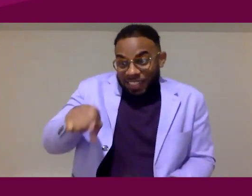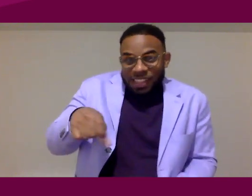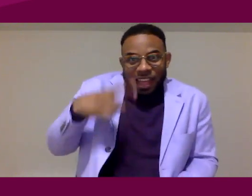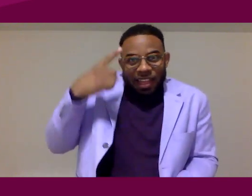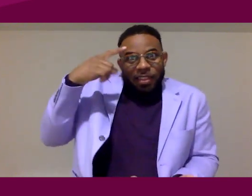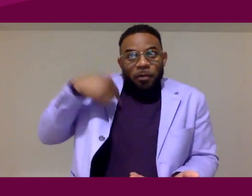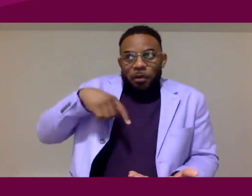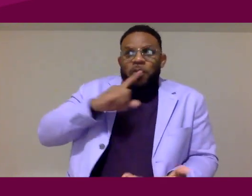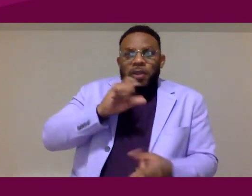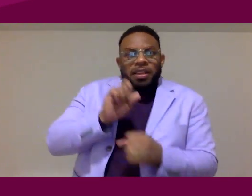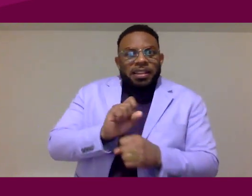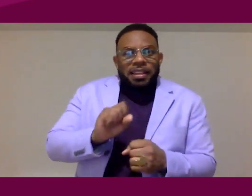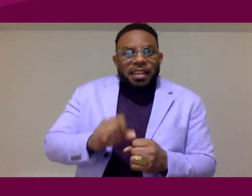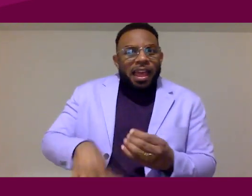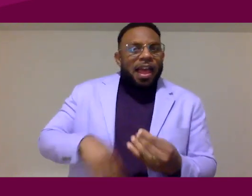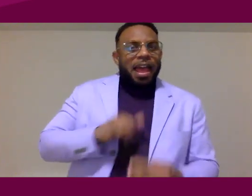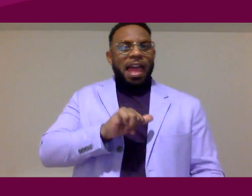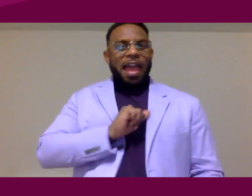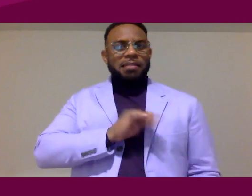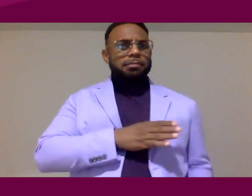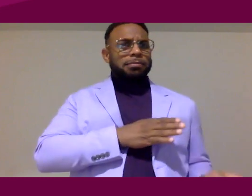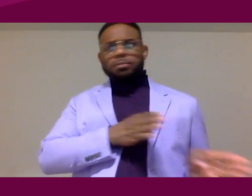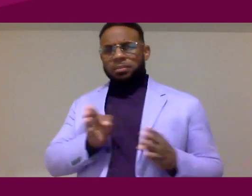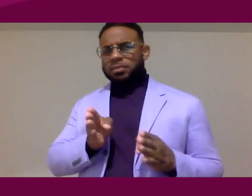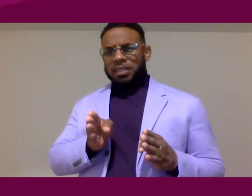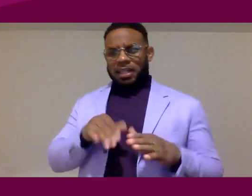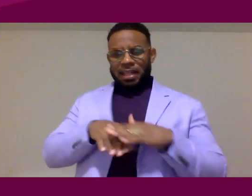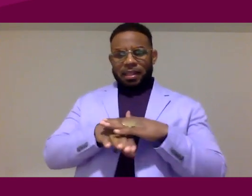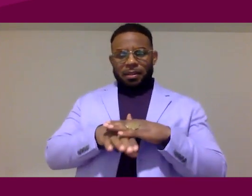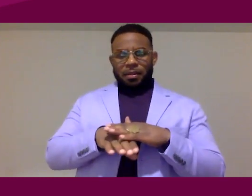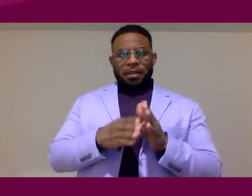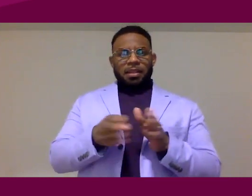And I think we really need an attitudinal shift that accessibility is something that